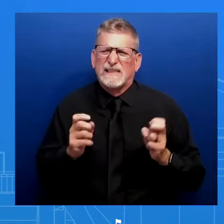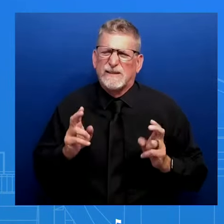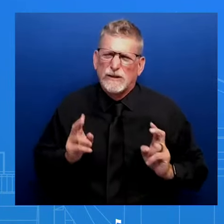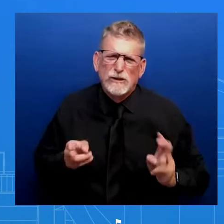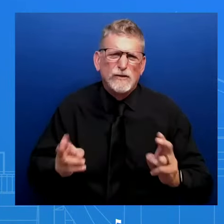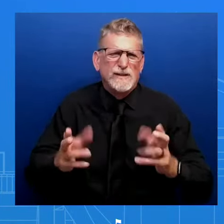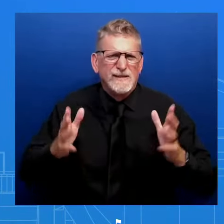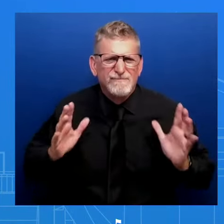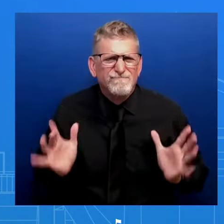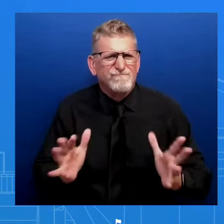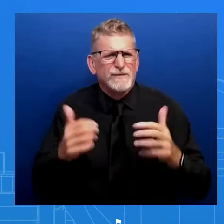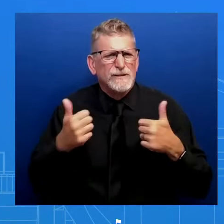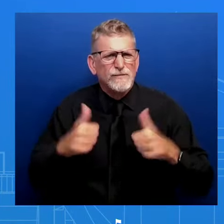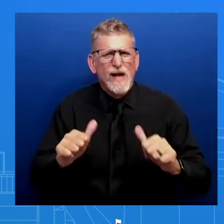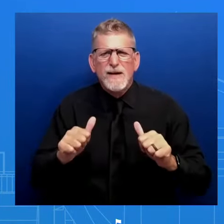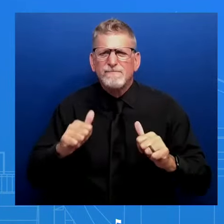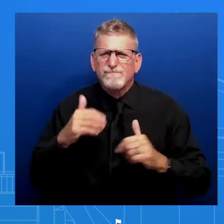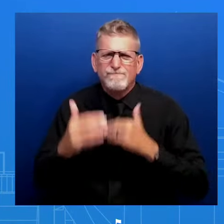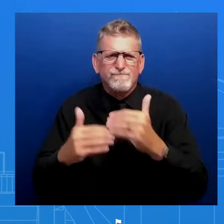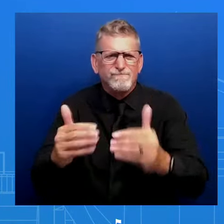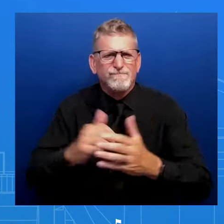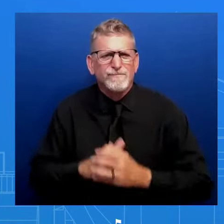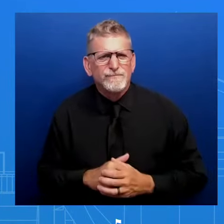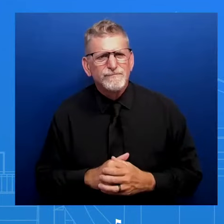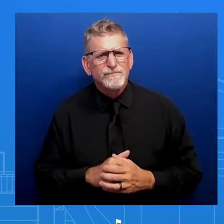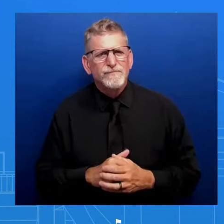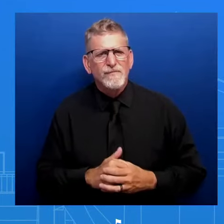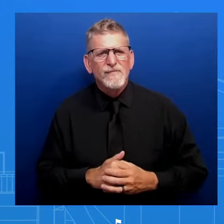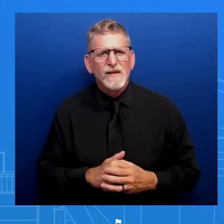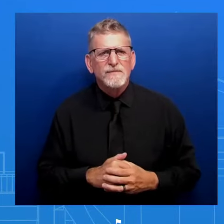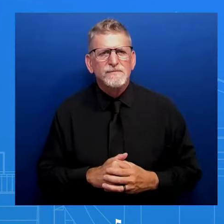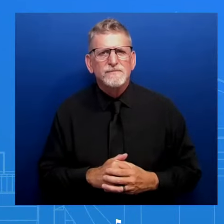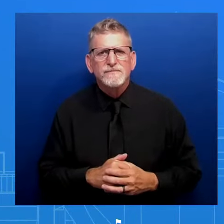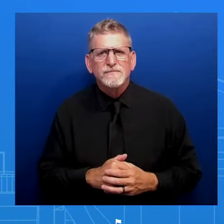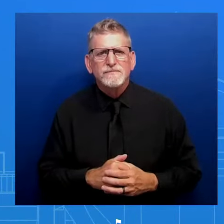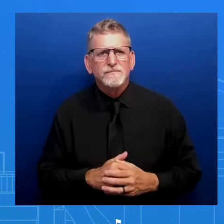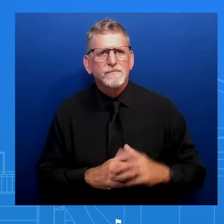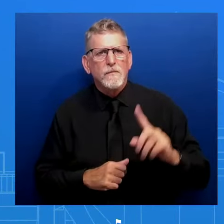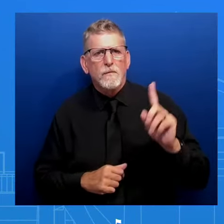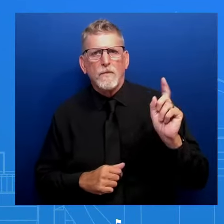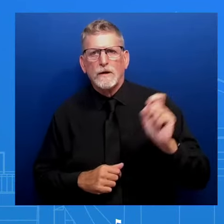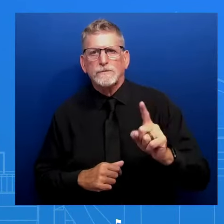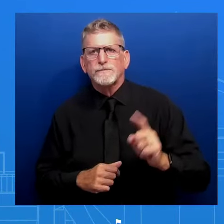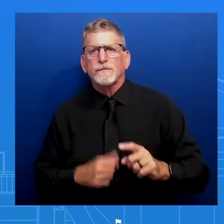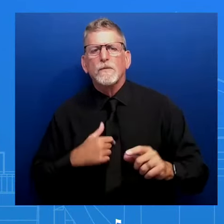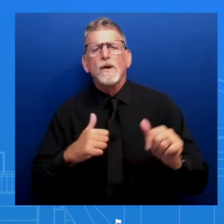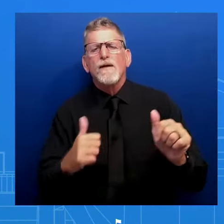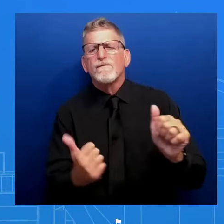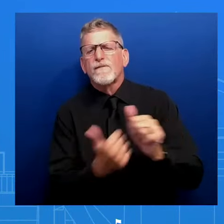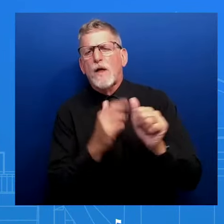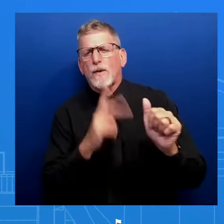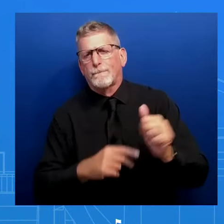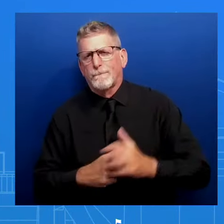The Press: Thanks, Karine. John, so, a Niger follow-up: Is there any involvement of the administration